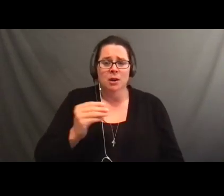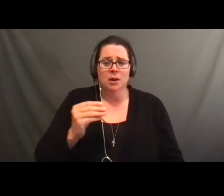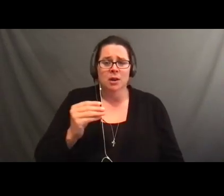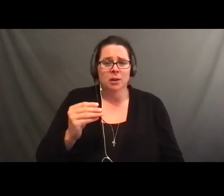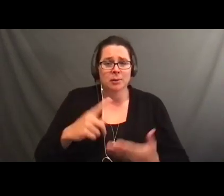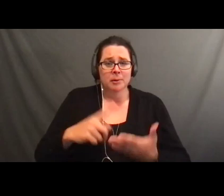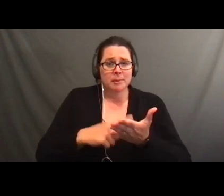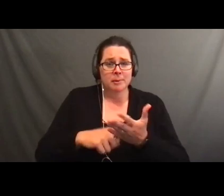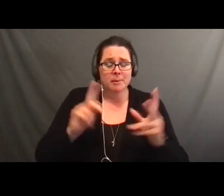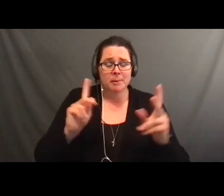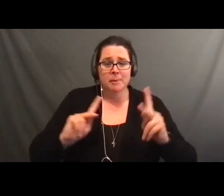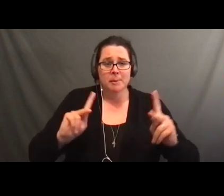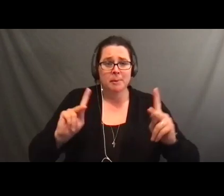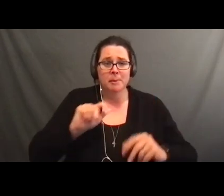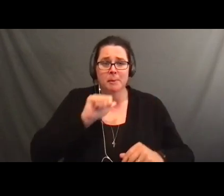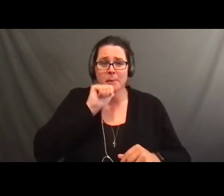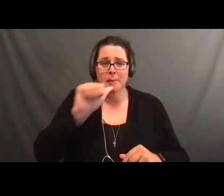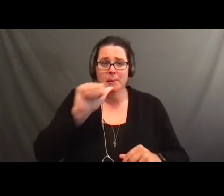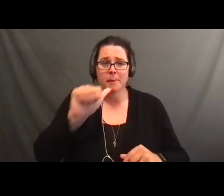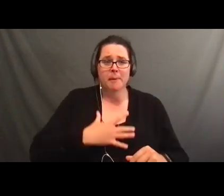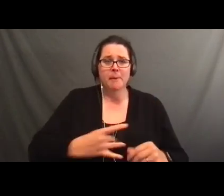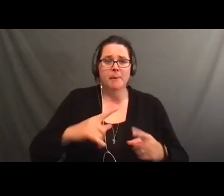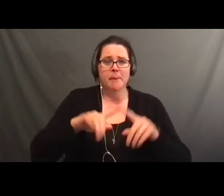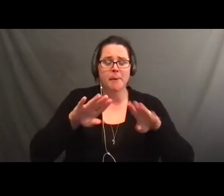like to open up about things like that.